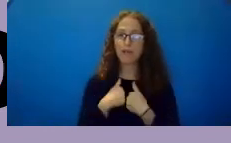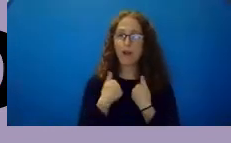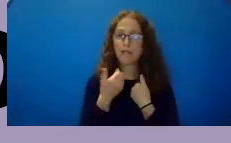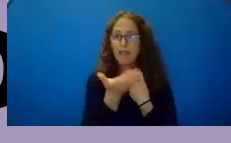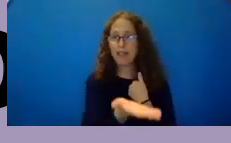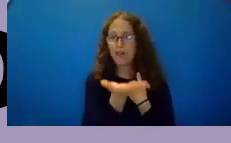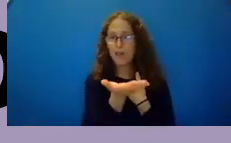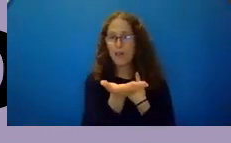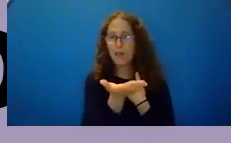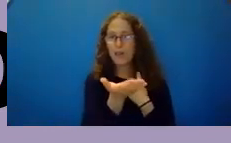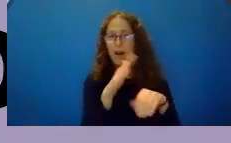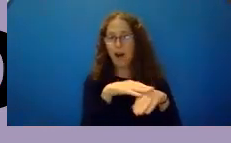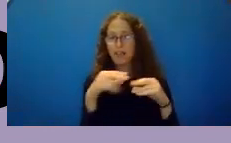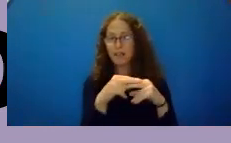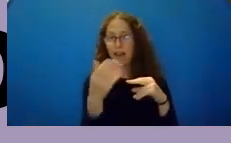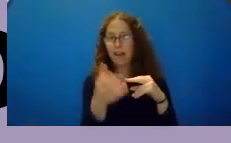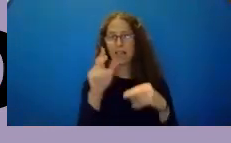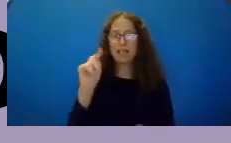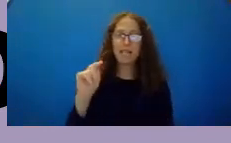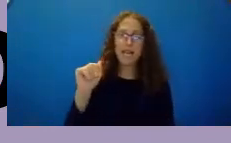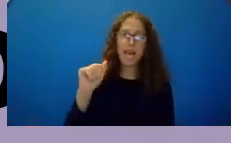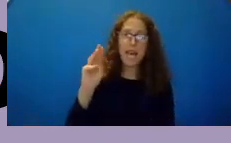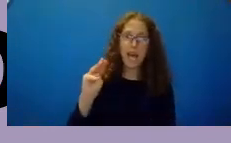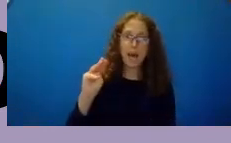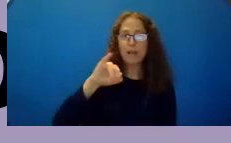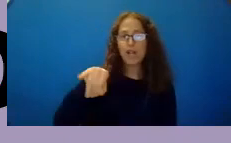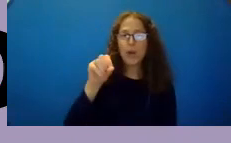AS WELL AS SUBMITTING QUESTIONS THROUGH THE ZOOM